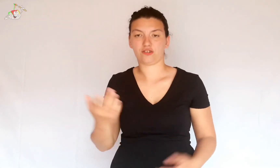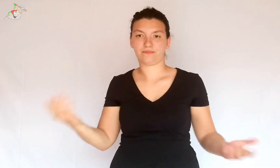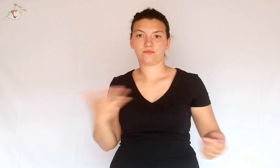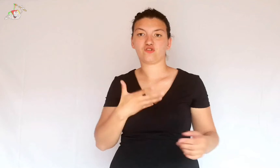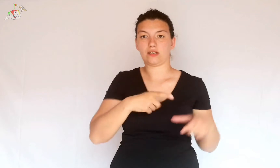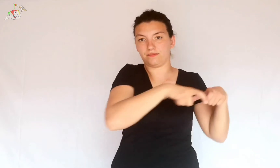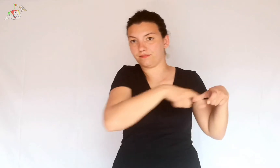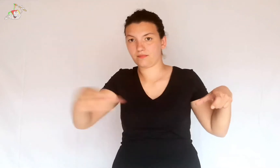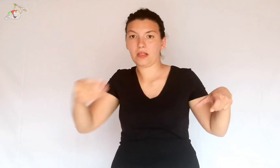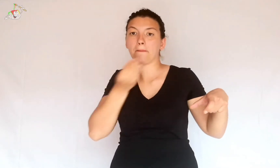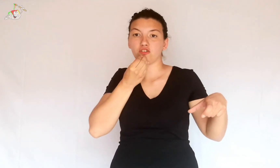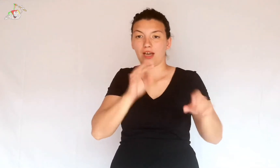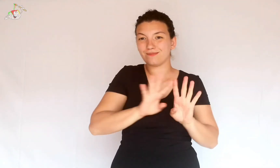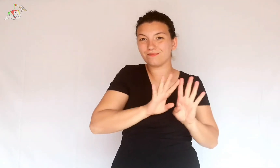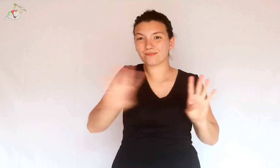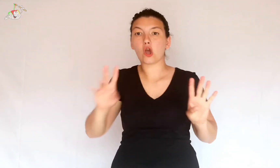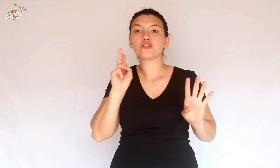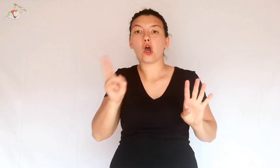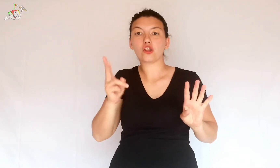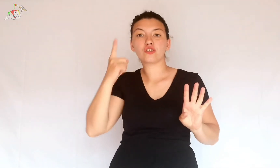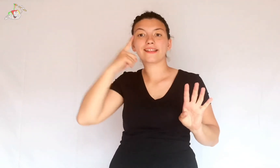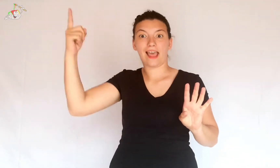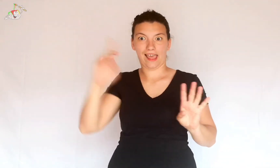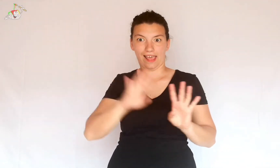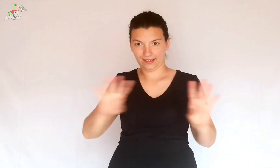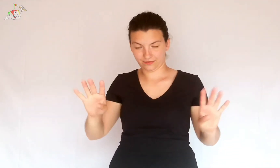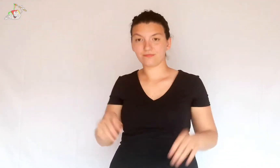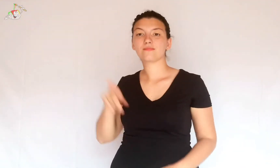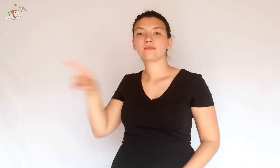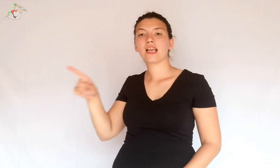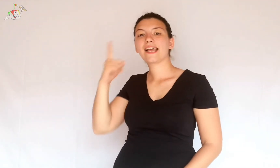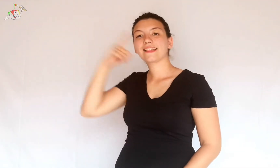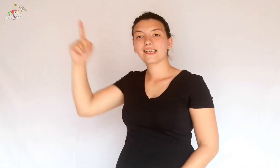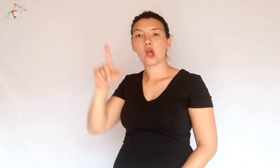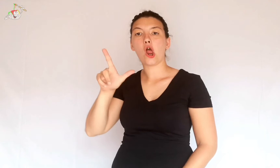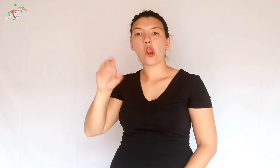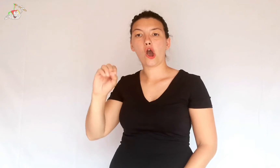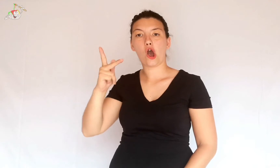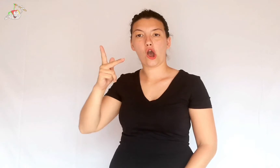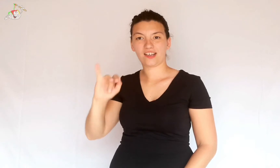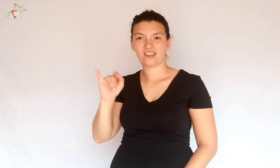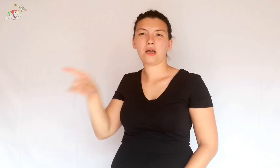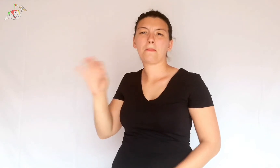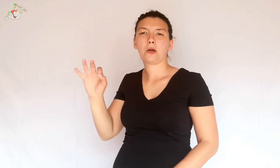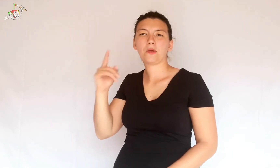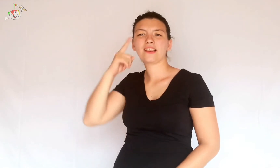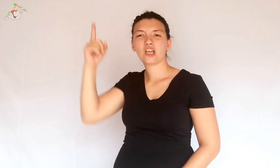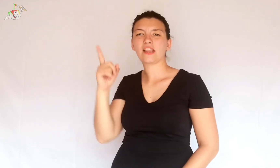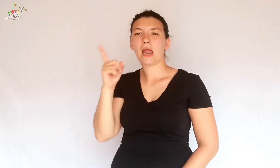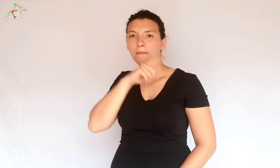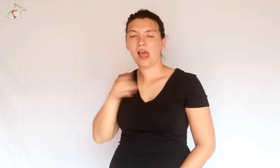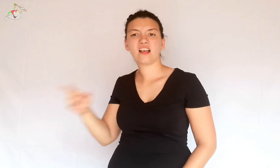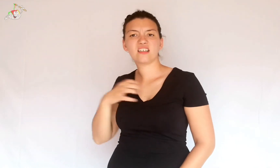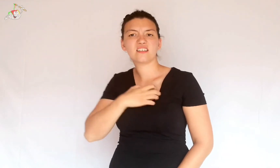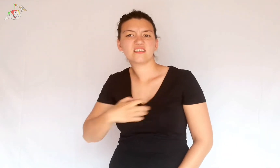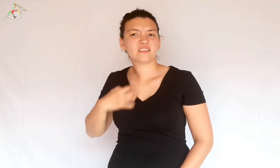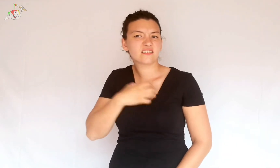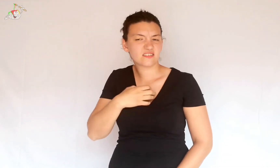Twelve gods were invited to a banquet. The god of evil Loki, full of rancor,